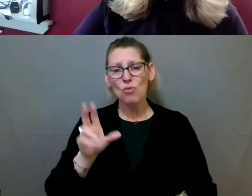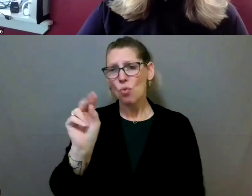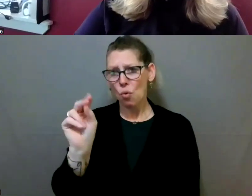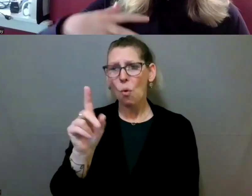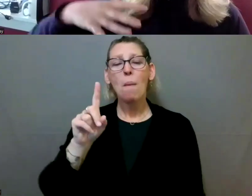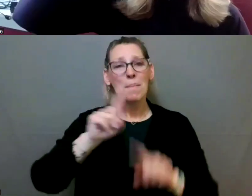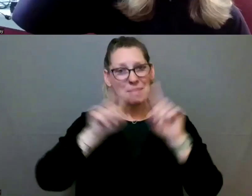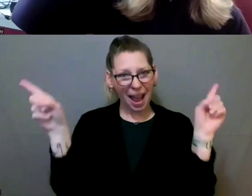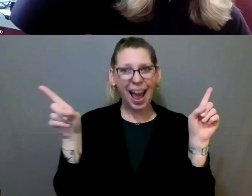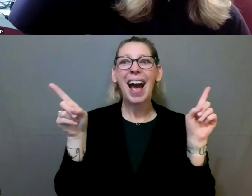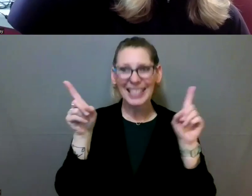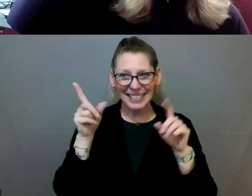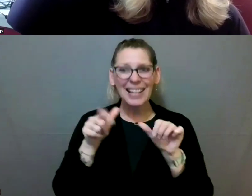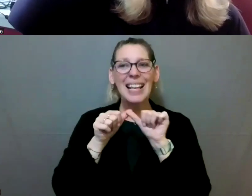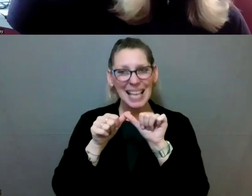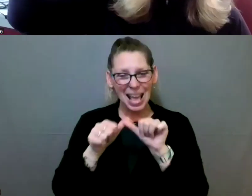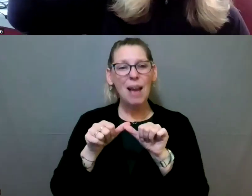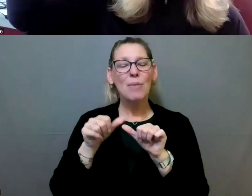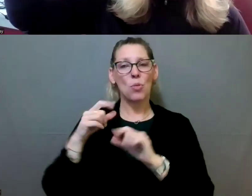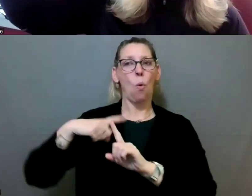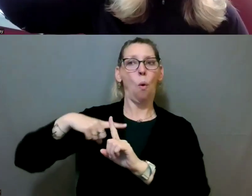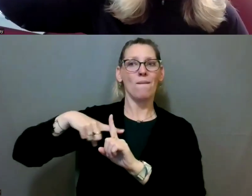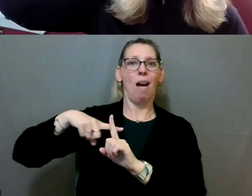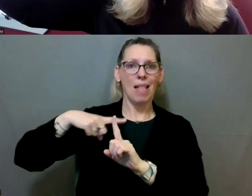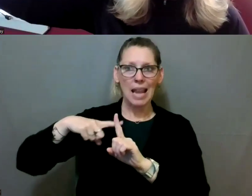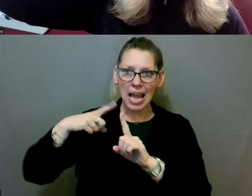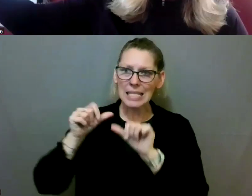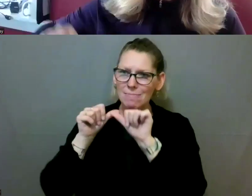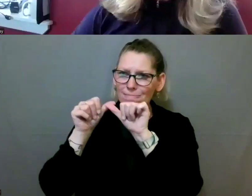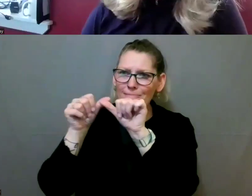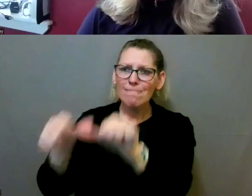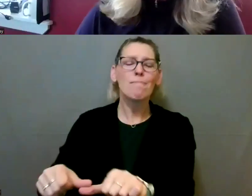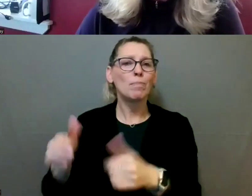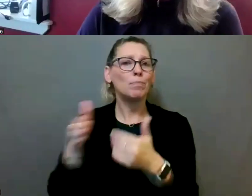is what keeps that hopefulness Lantern alive throughout the rest of their time as Learners